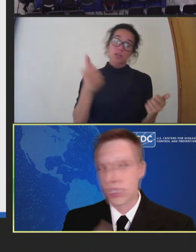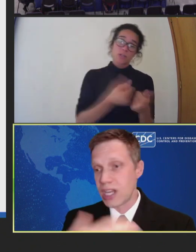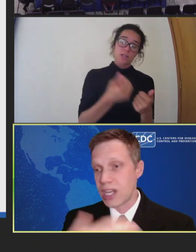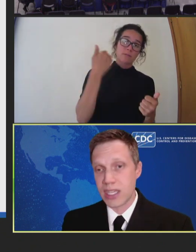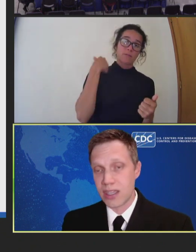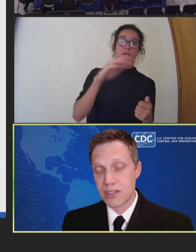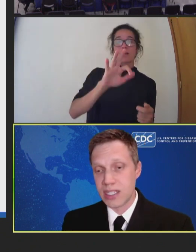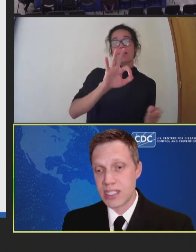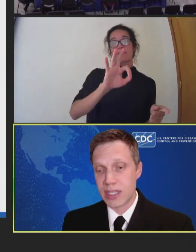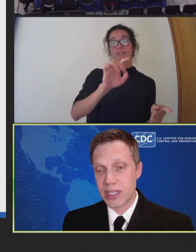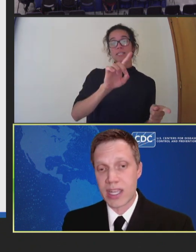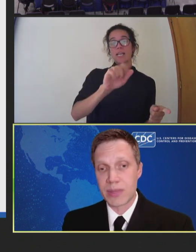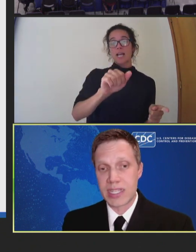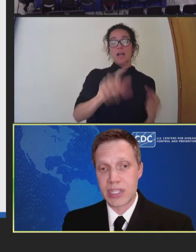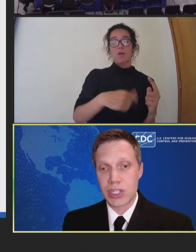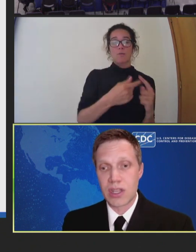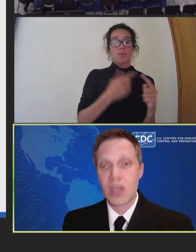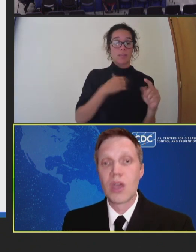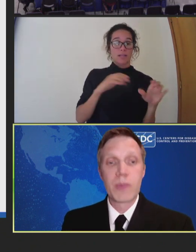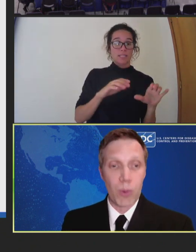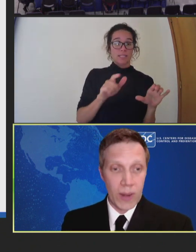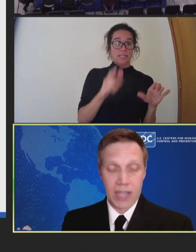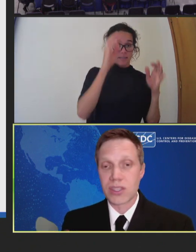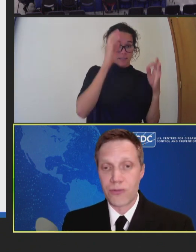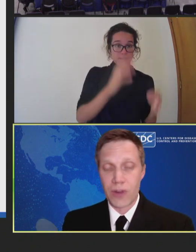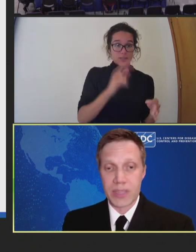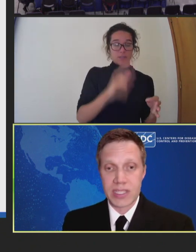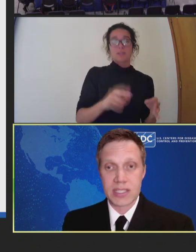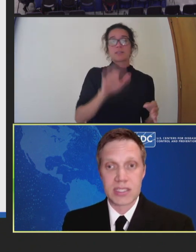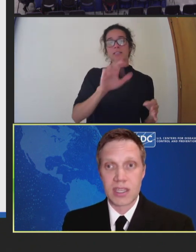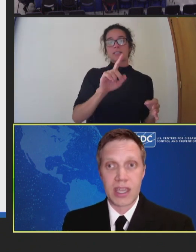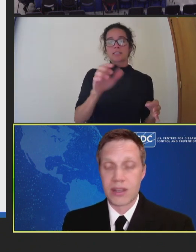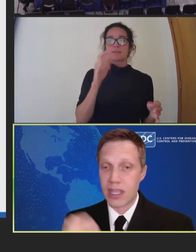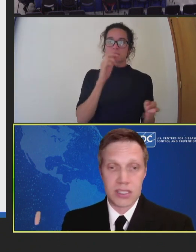and FDA -- and CDC made their recommendation, people went out to the pharmacies and to their